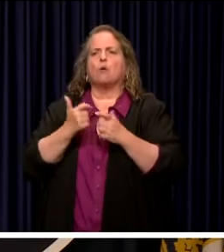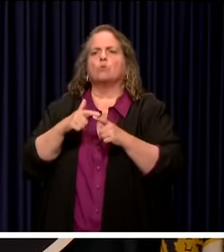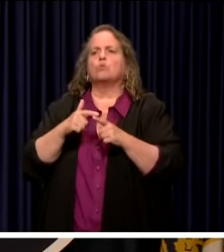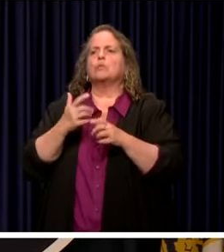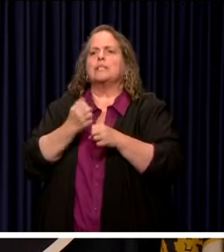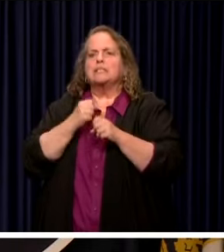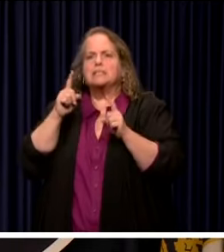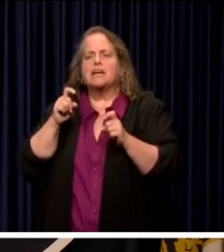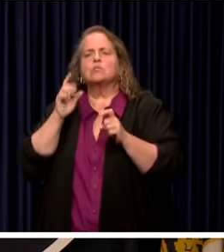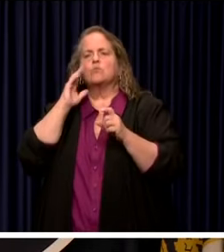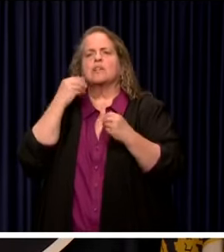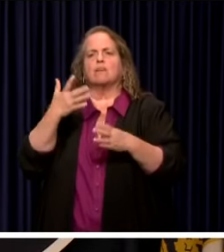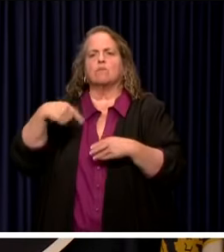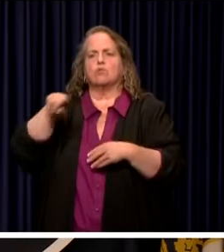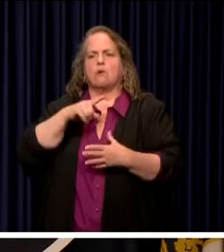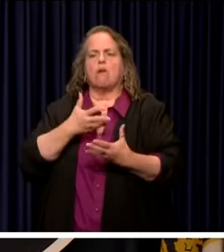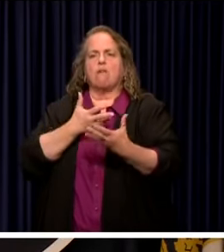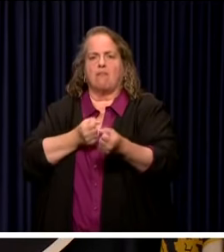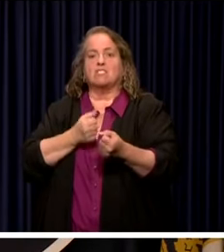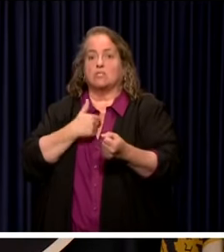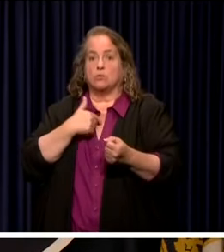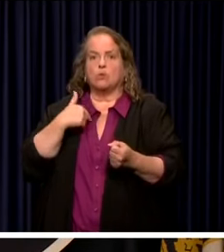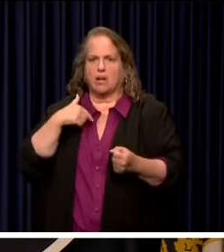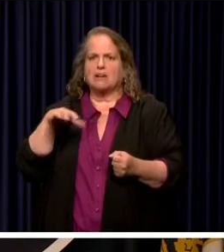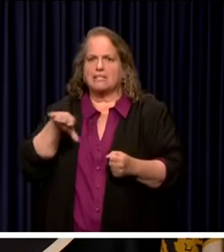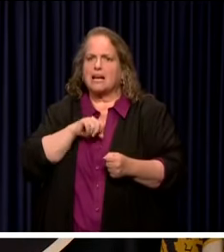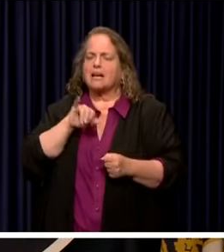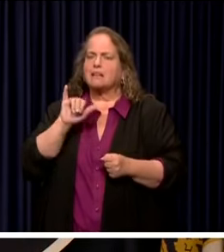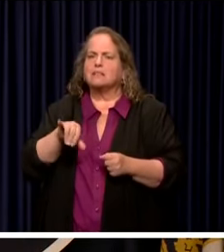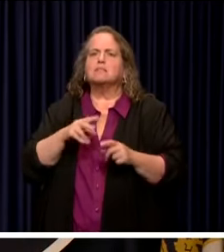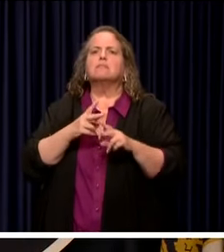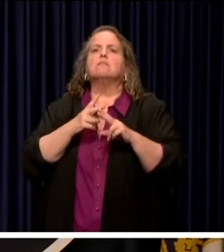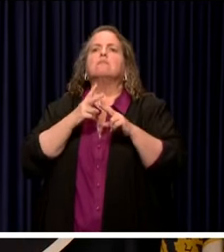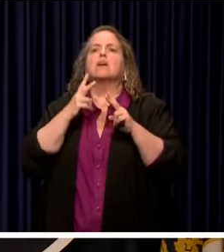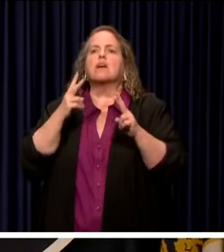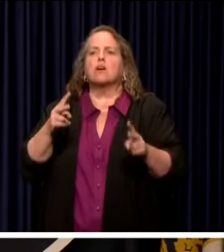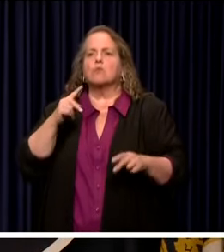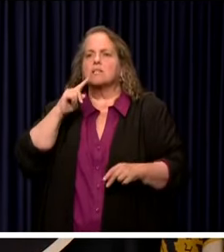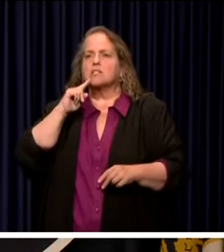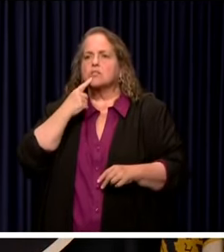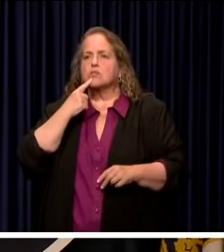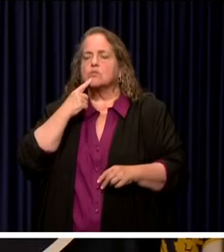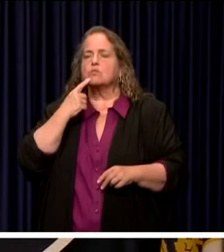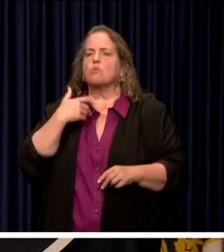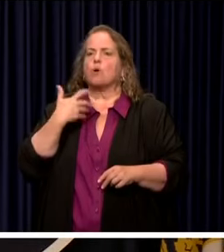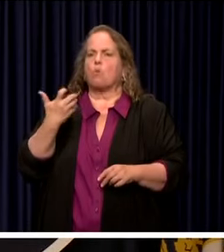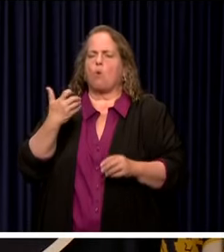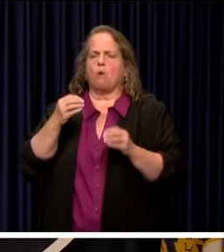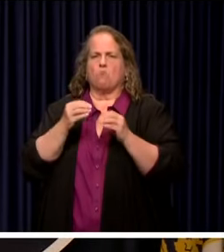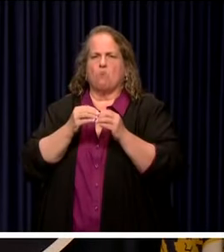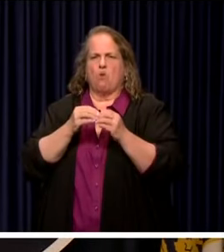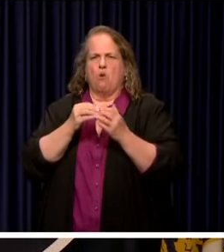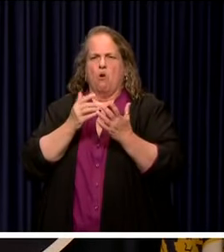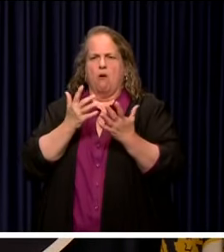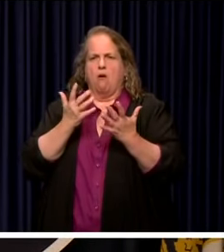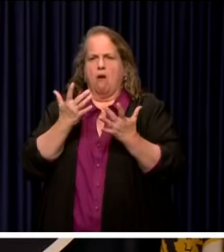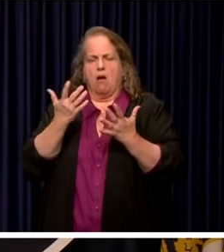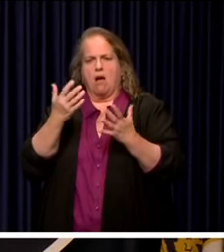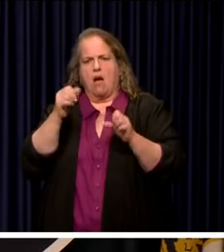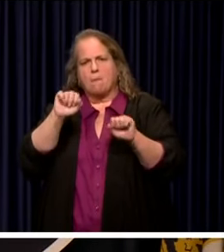GREEN FOR COMPASSION. SHOW US ONE MORE TIME.